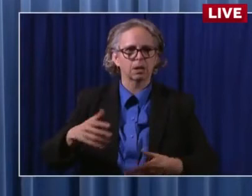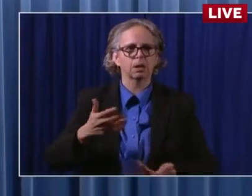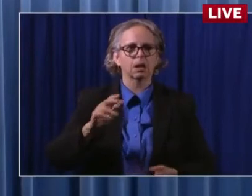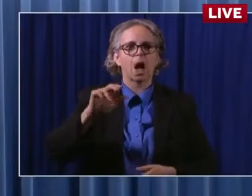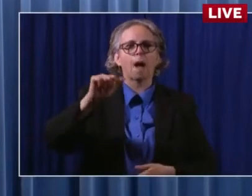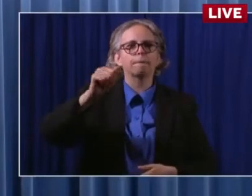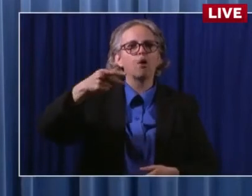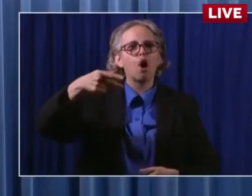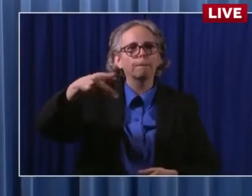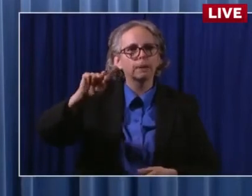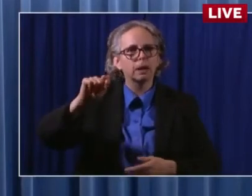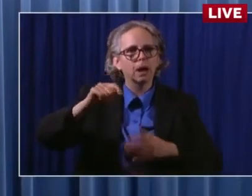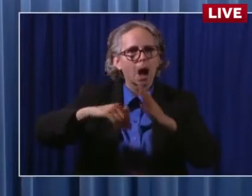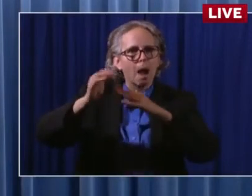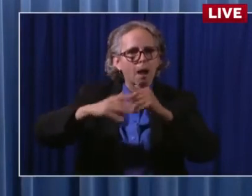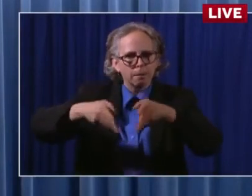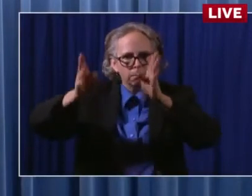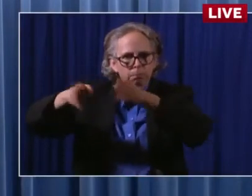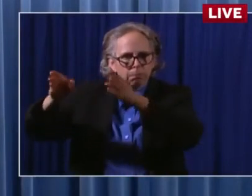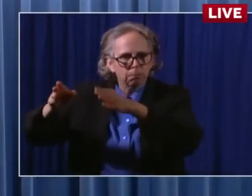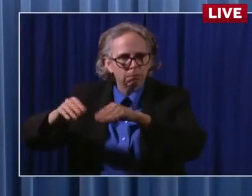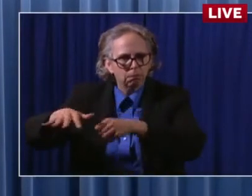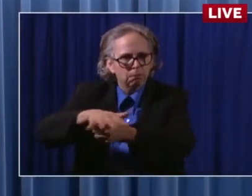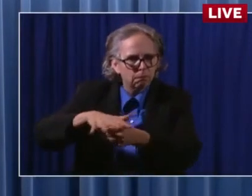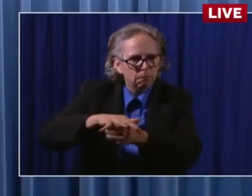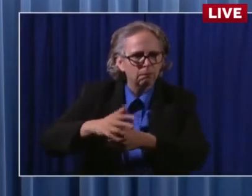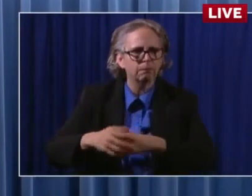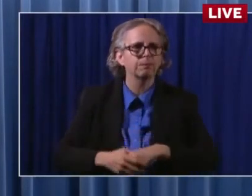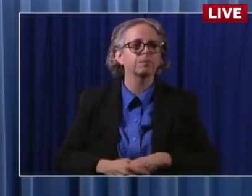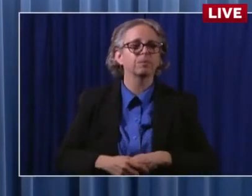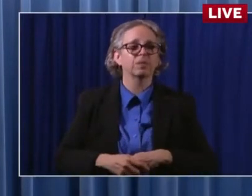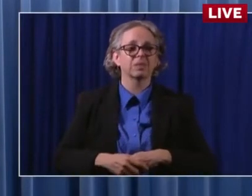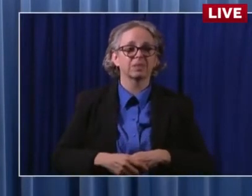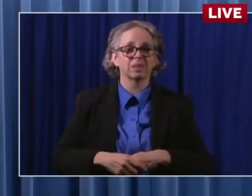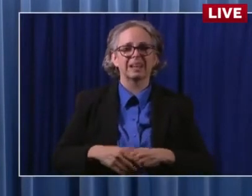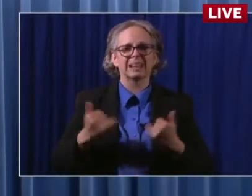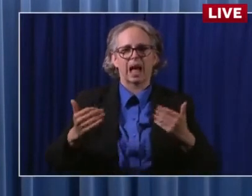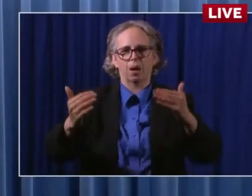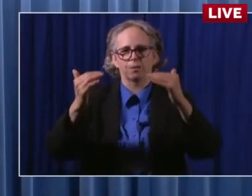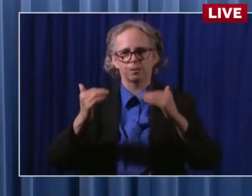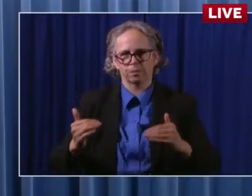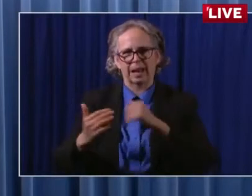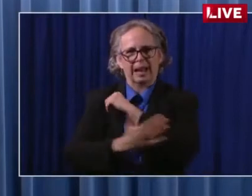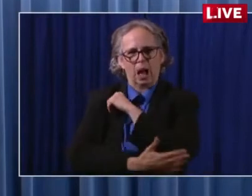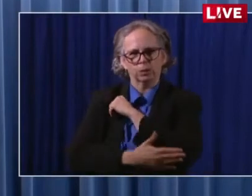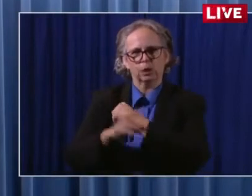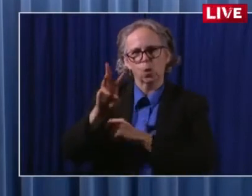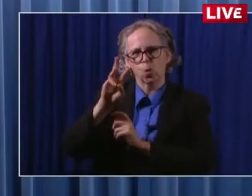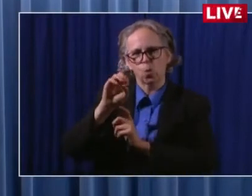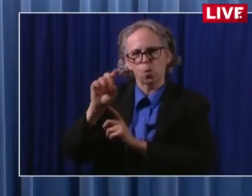TRUMBULL COUNTY HAS AN OUTBREAK AT AN APARTMENT COMPLEX IN SEVERAL LONG-TERM CARE FACILITIES.